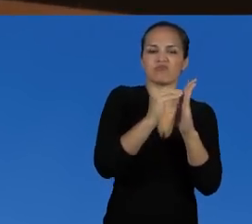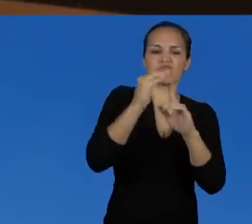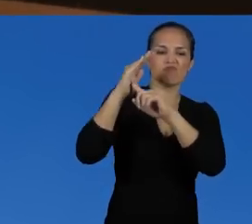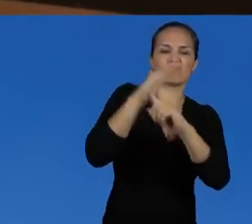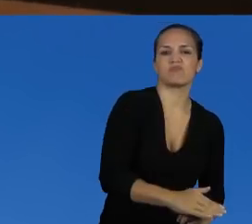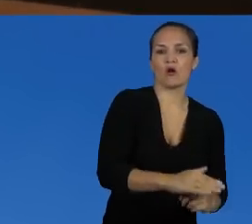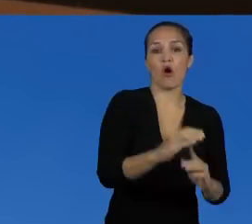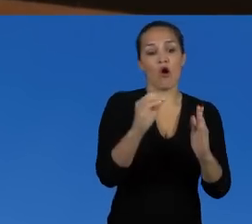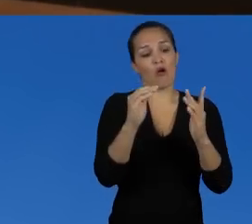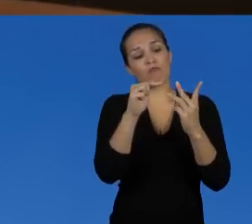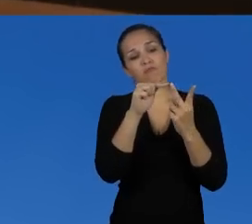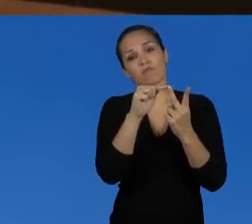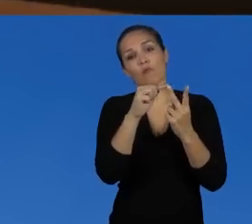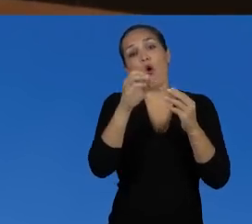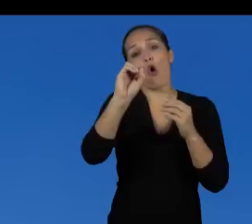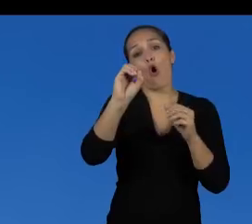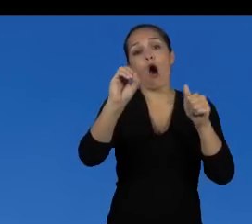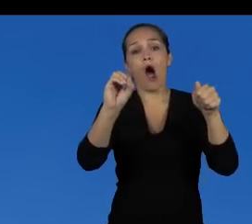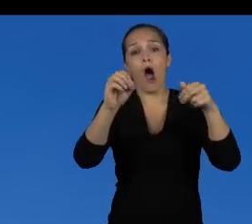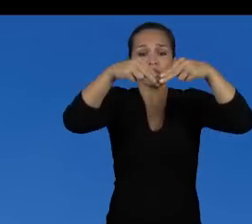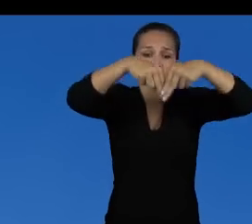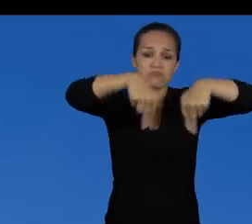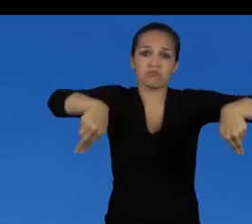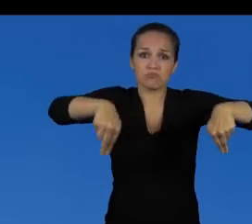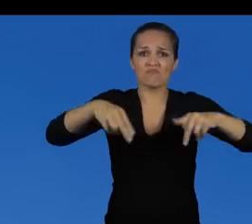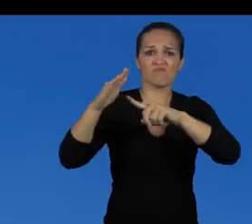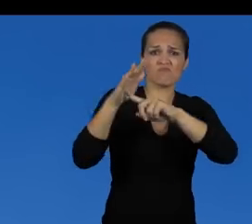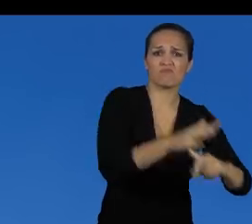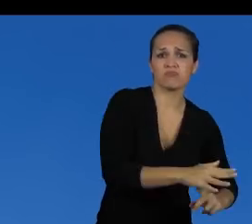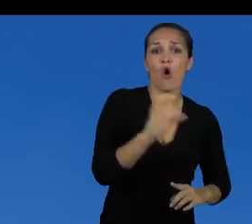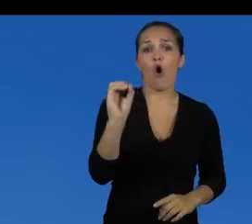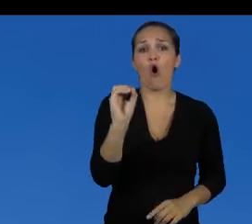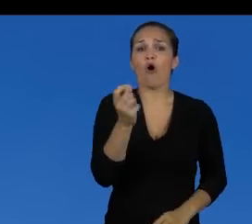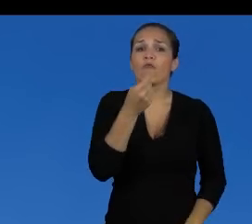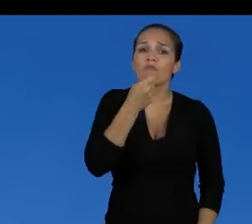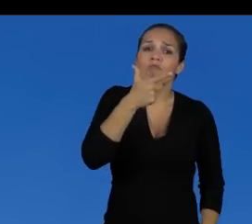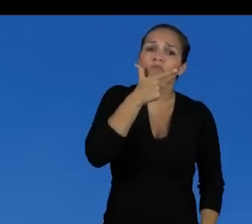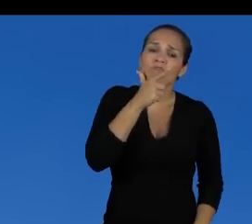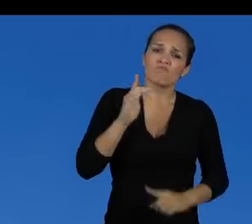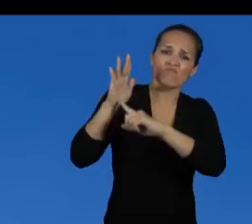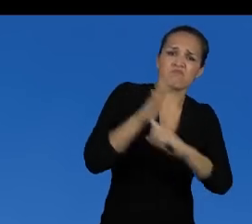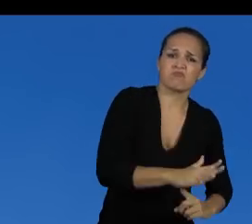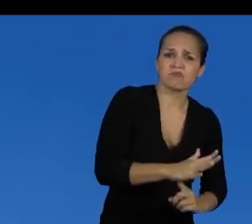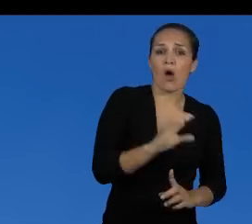another one, sexism, another, homophobia, another one is called transphobia,